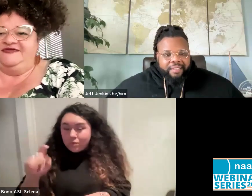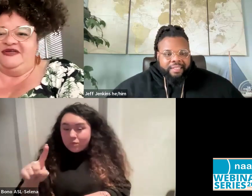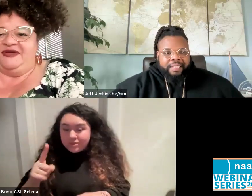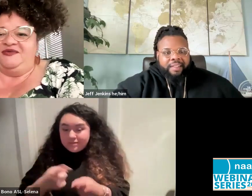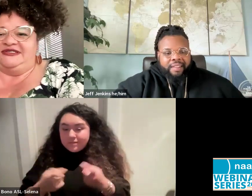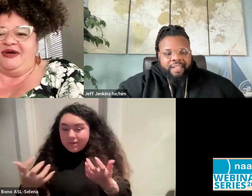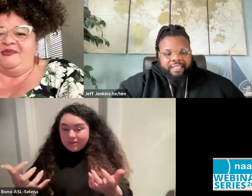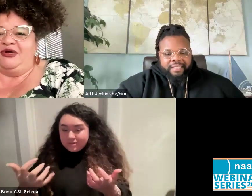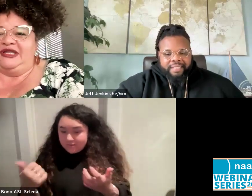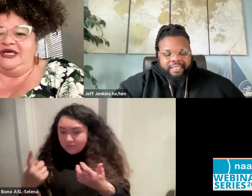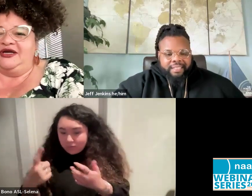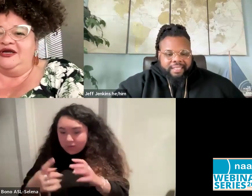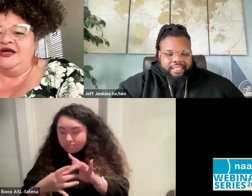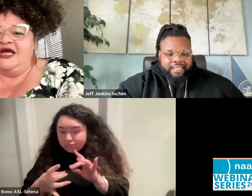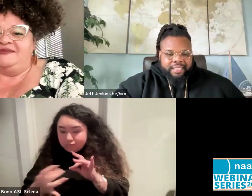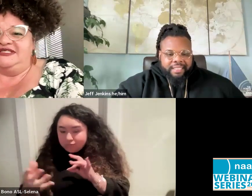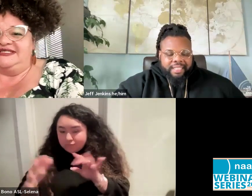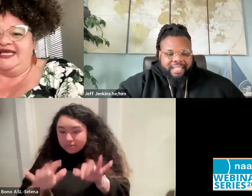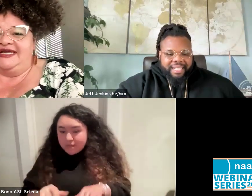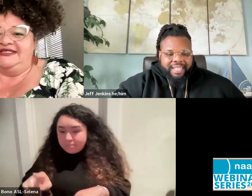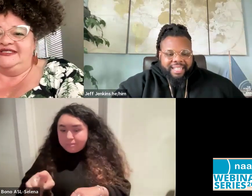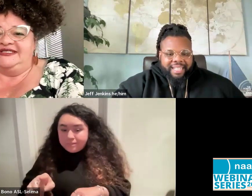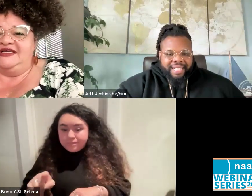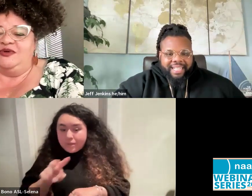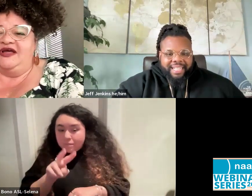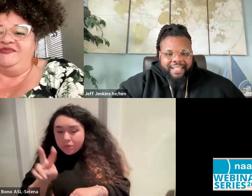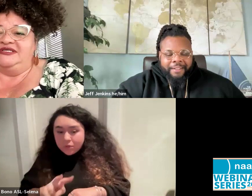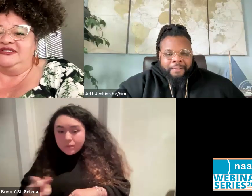If anybody wants to pop one in there, I'm just scanning to see what I have missed.